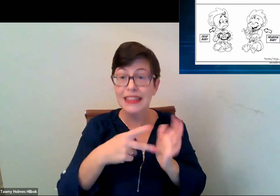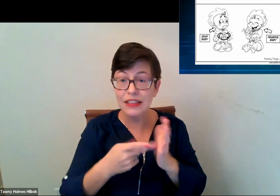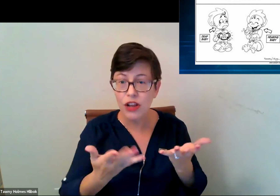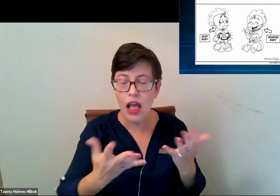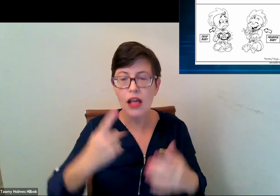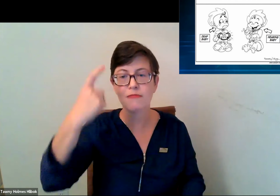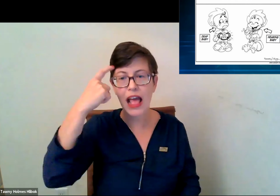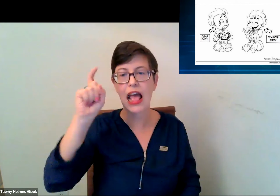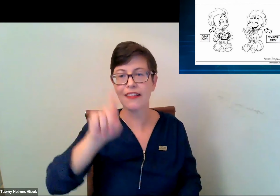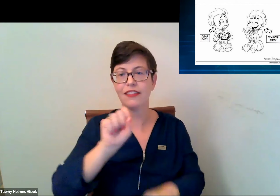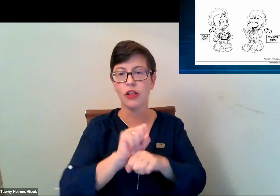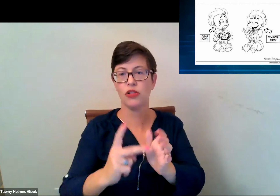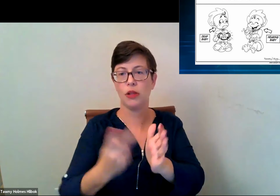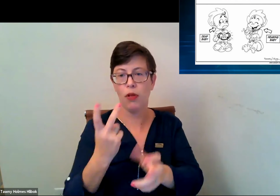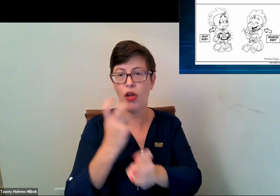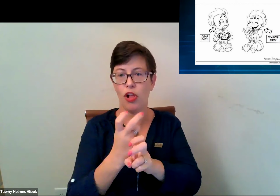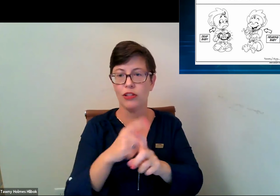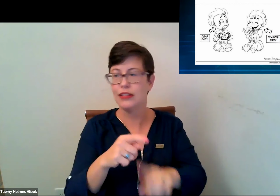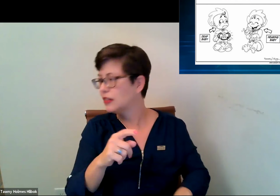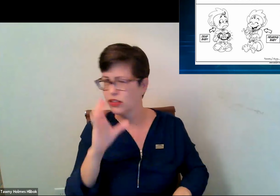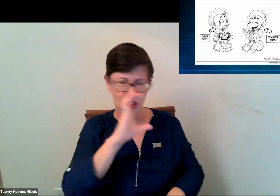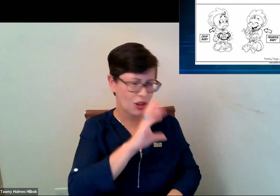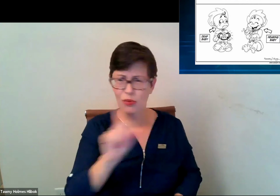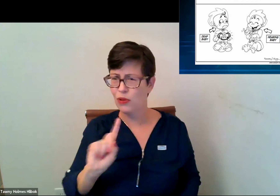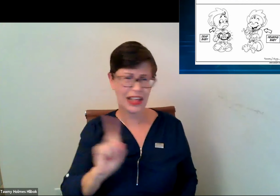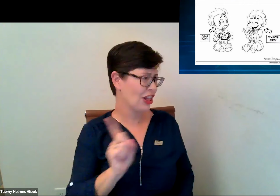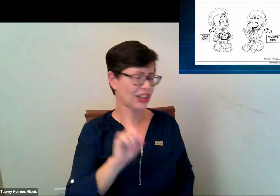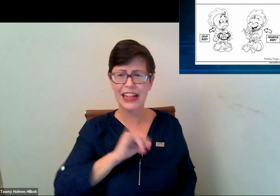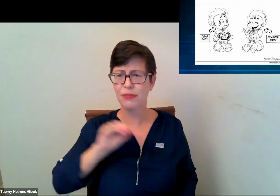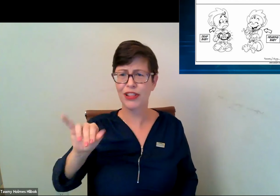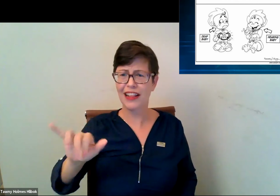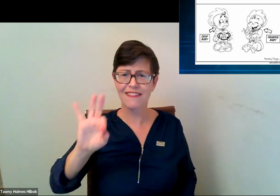They might appear not to recognize what you're asking because they have to work double